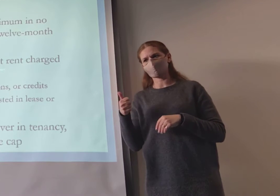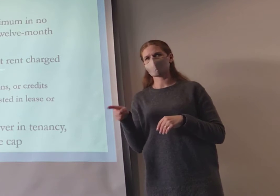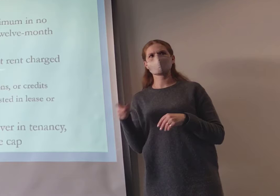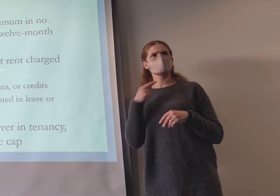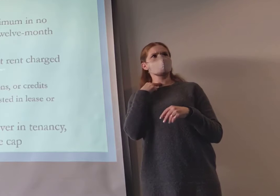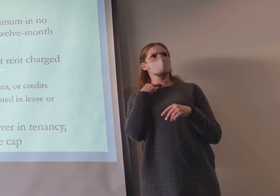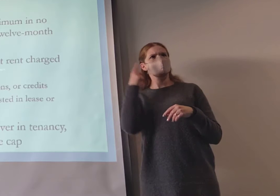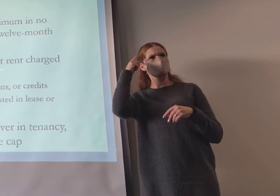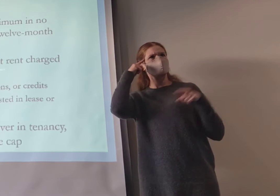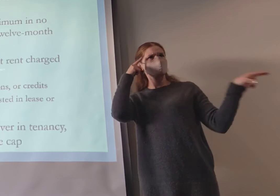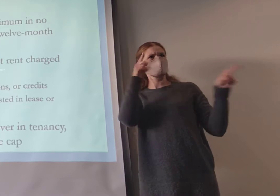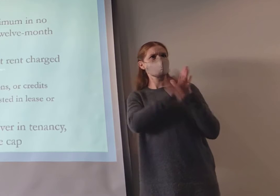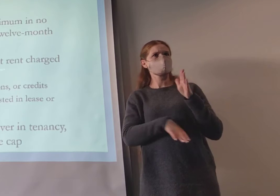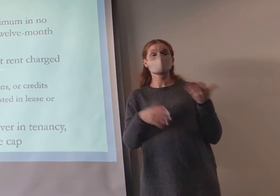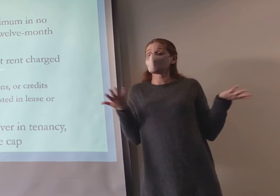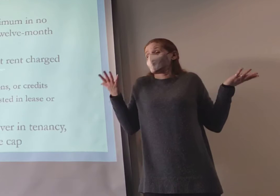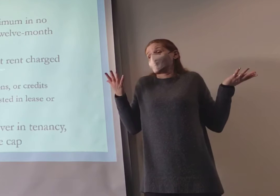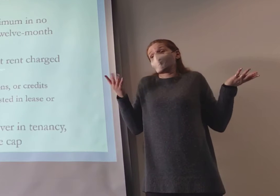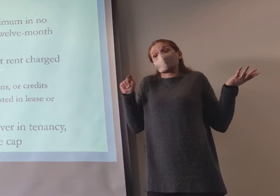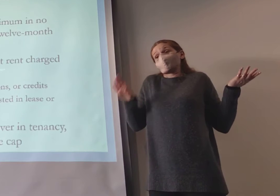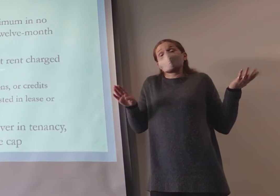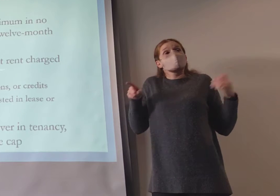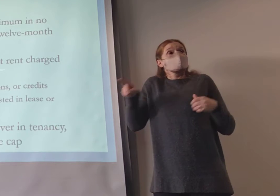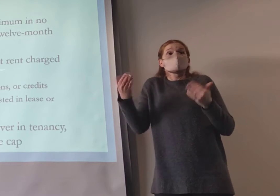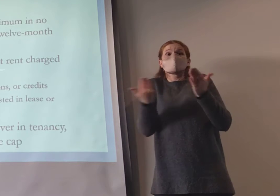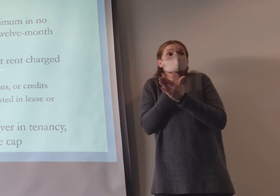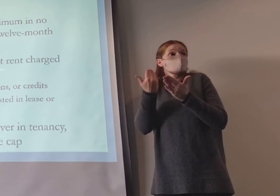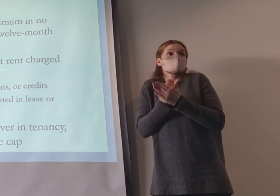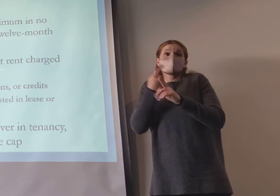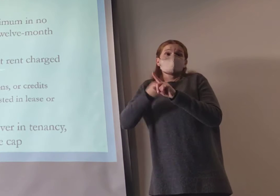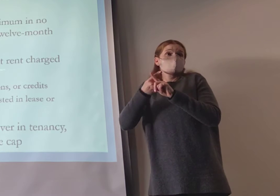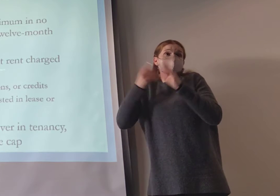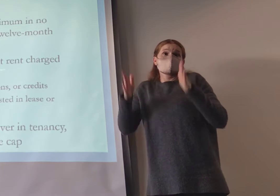They're allowed to do that because you're considered a brand new tenant.